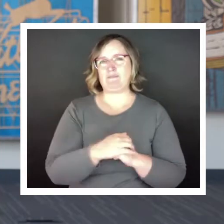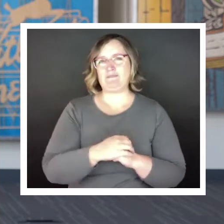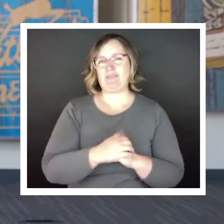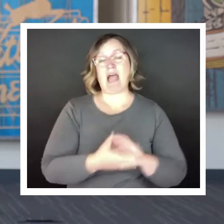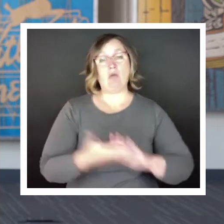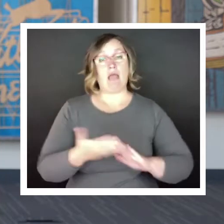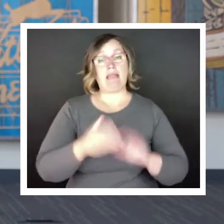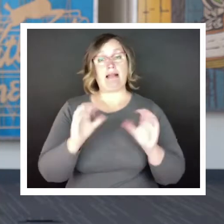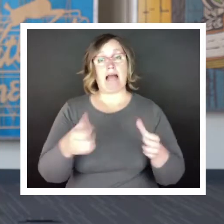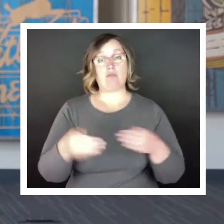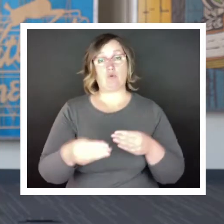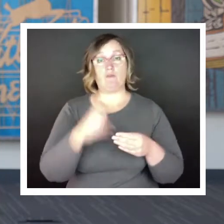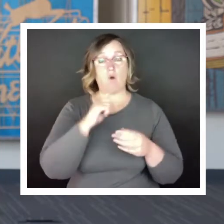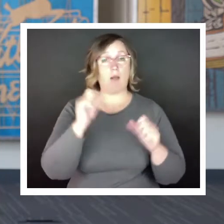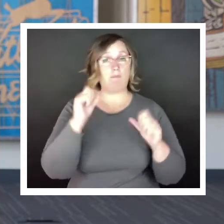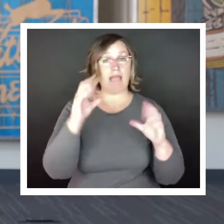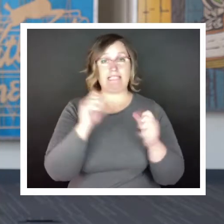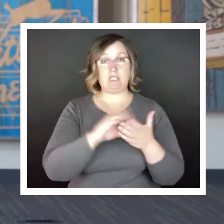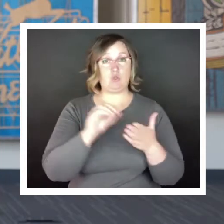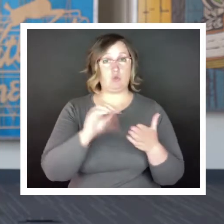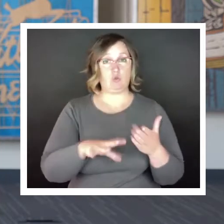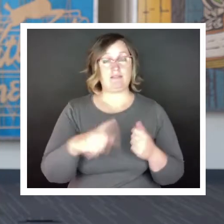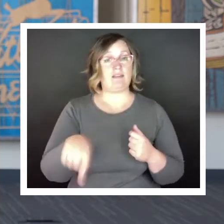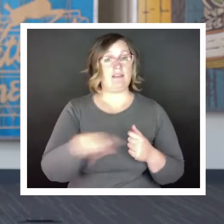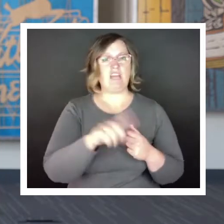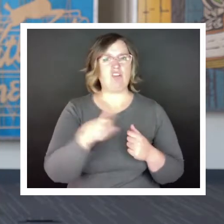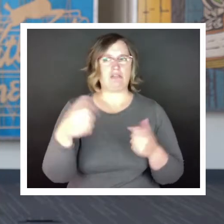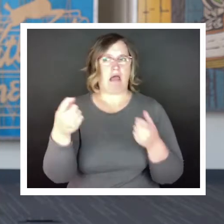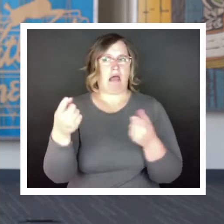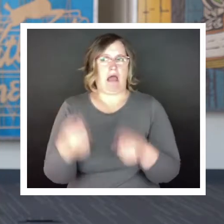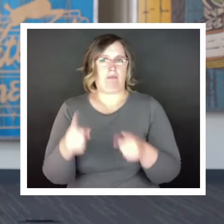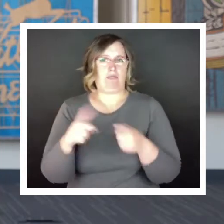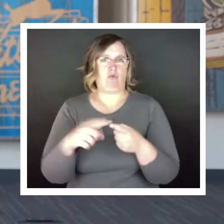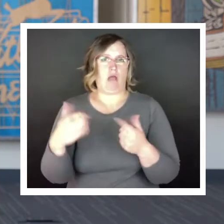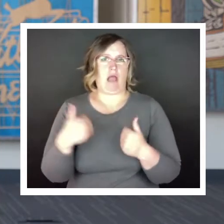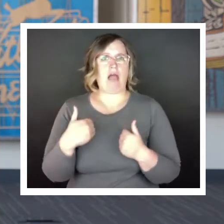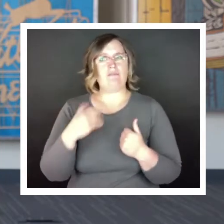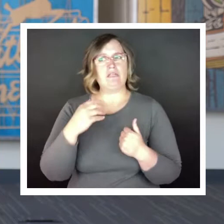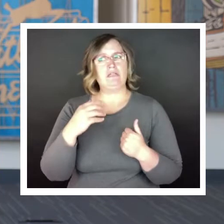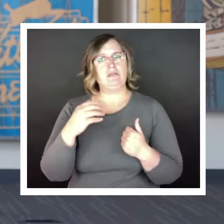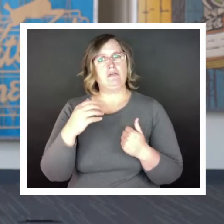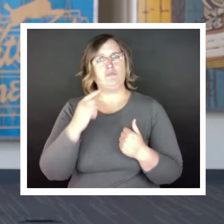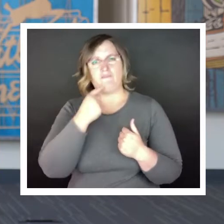for amazing students who just happened to have some profound and pretty severe disabilities.